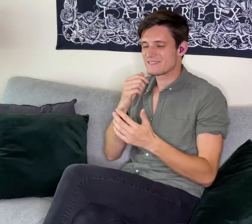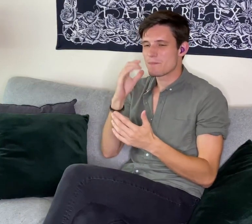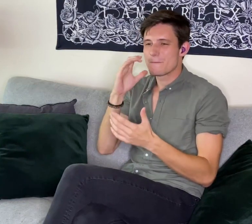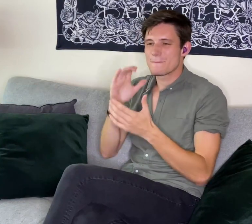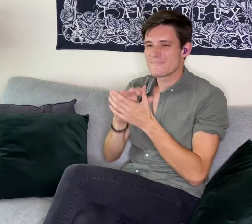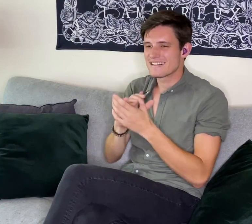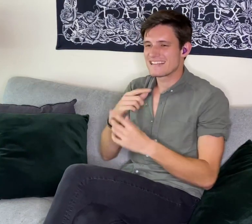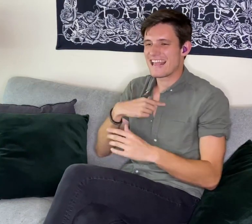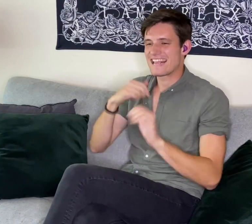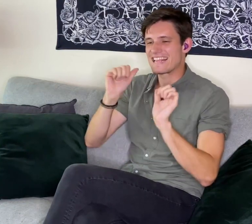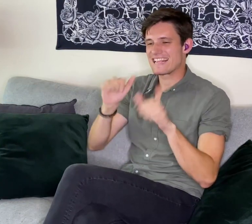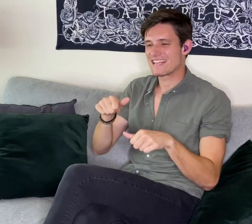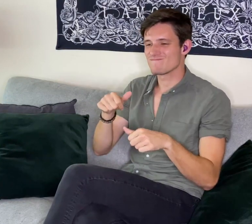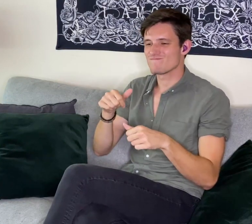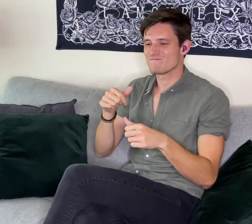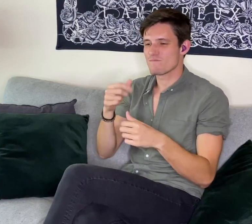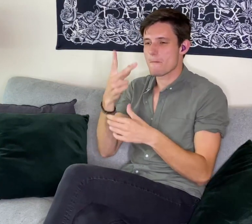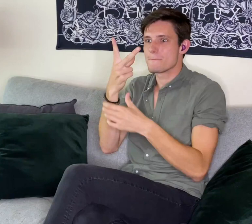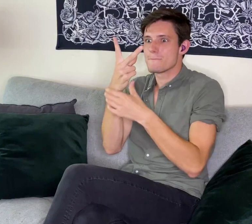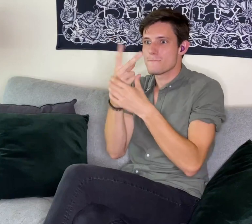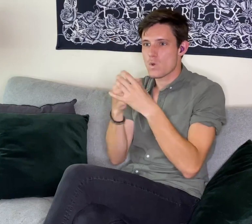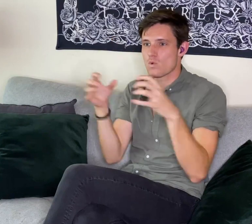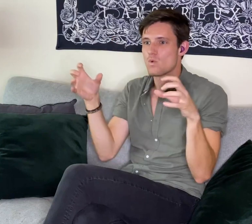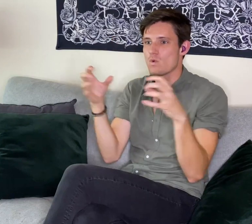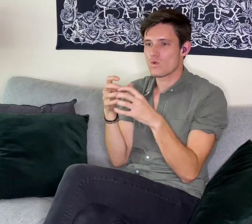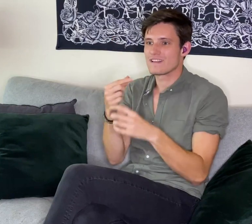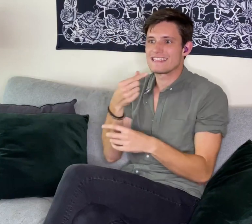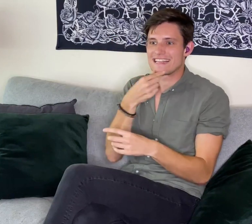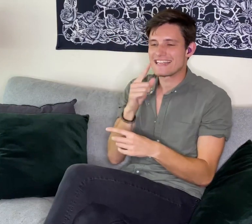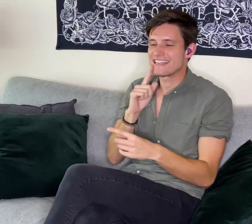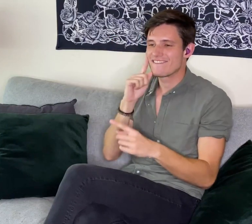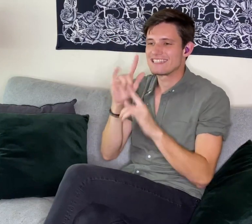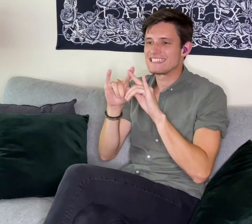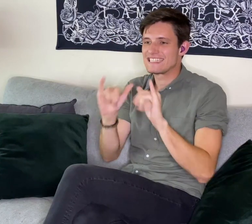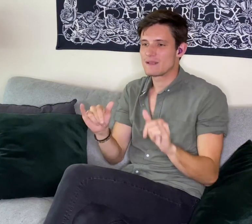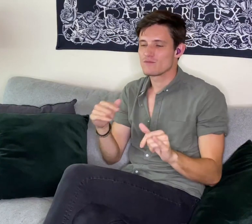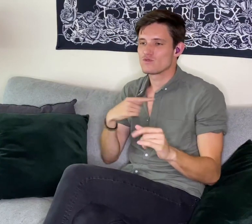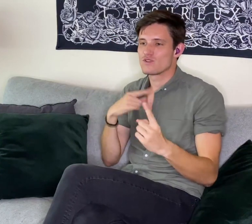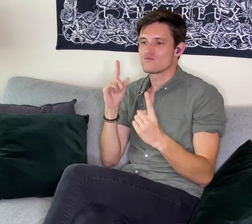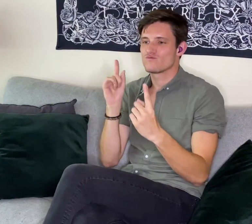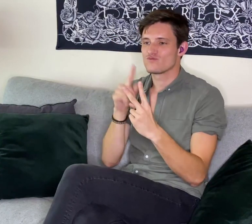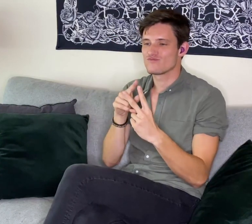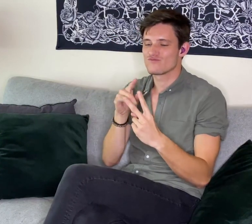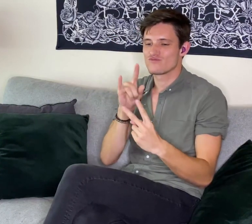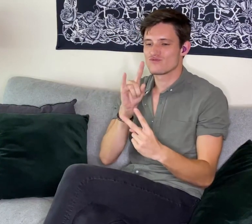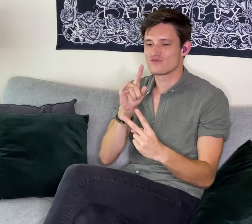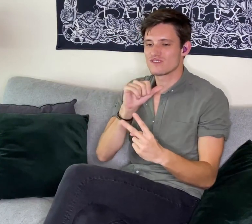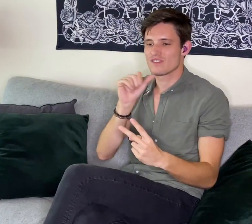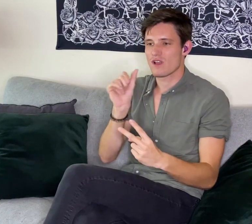be a part of both, so I went with UT Austin because I